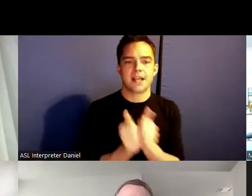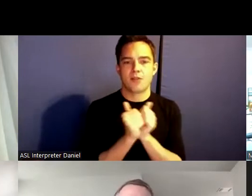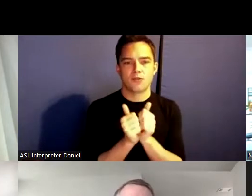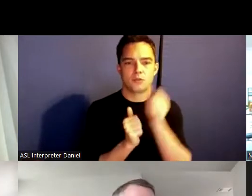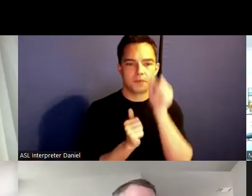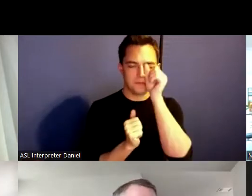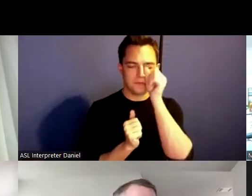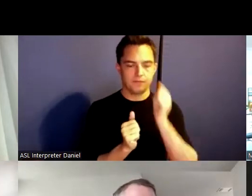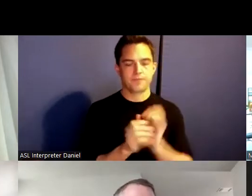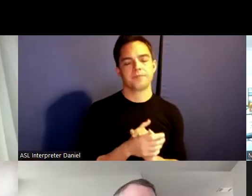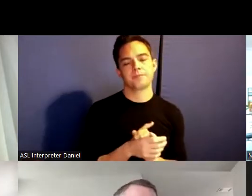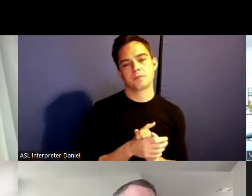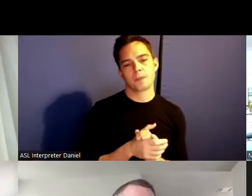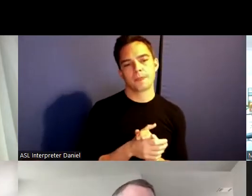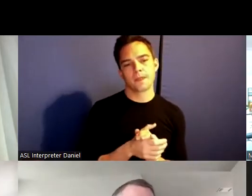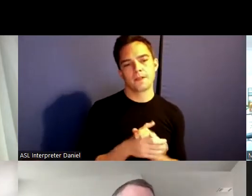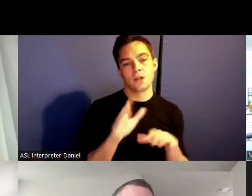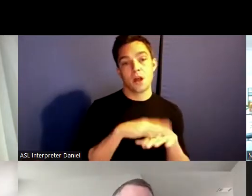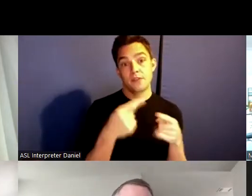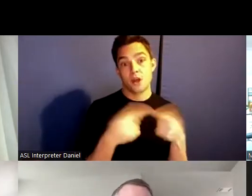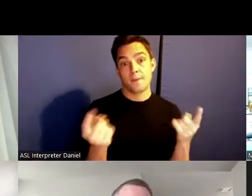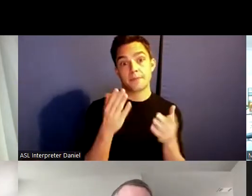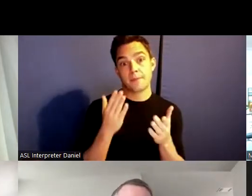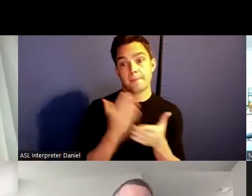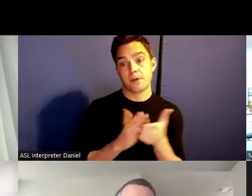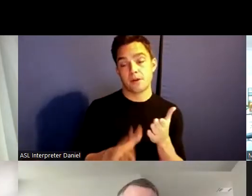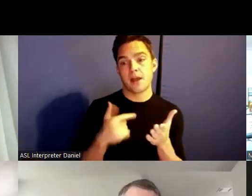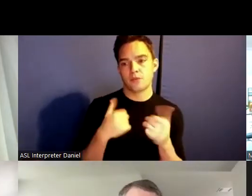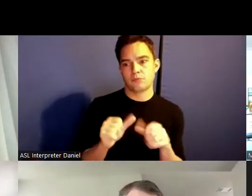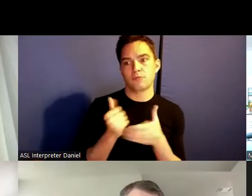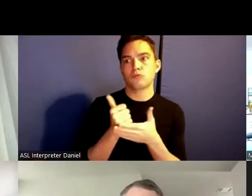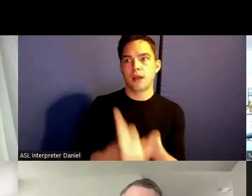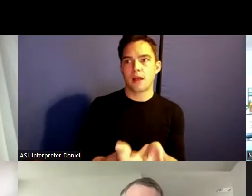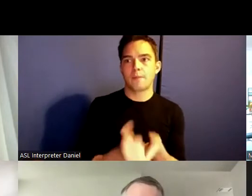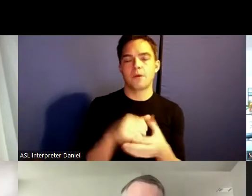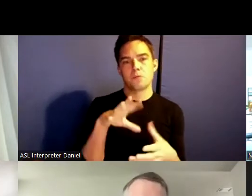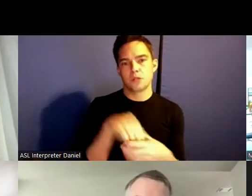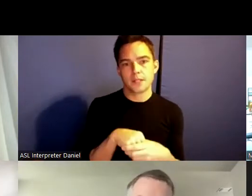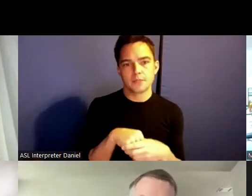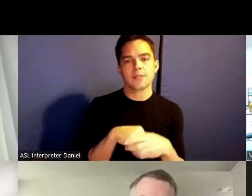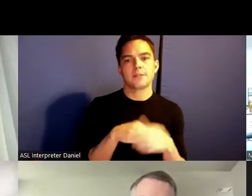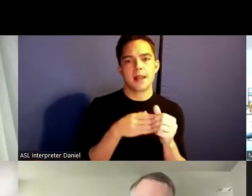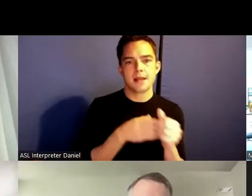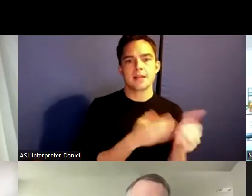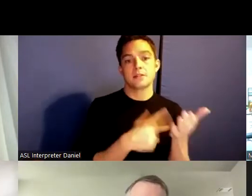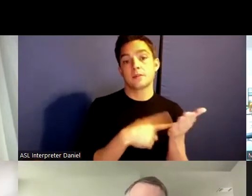At on the opposite side of that I was able to help to participate in and lead and sometimes help facilitate